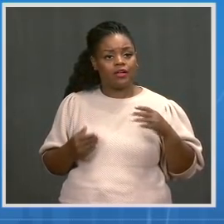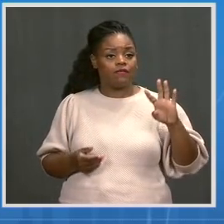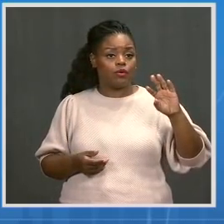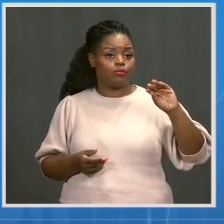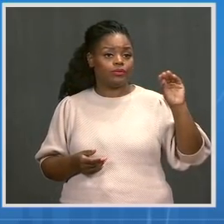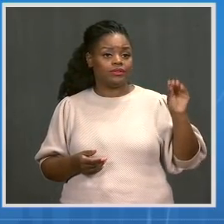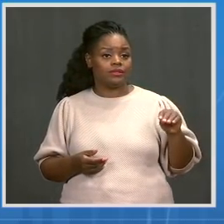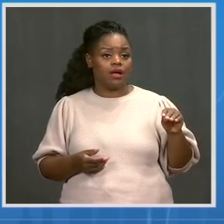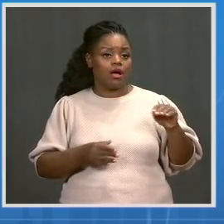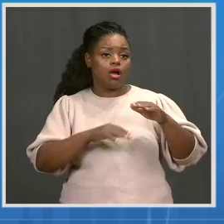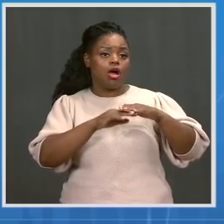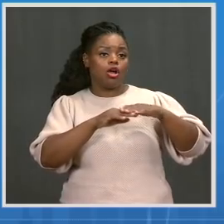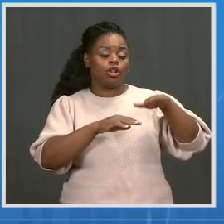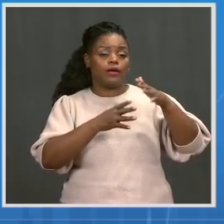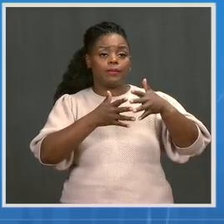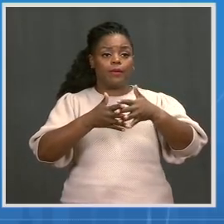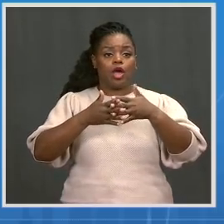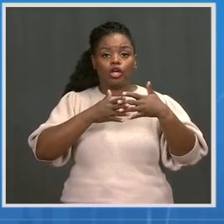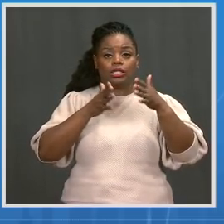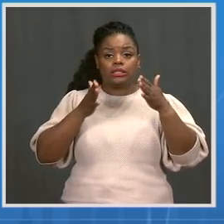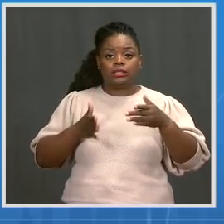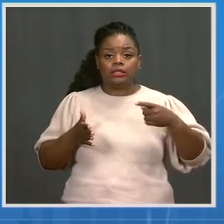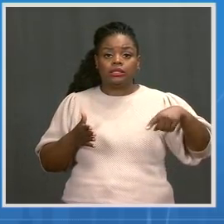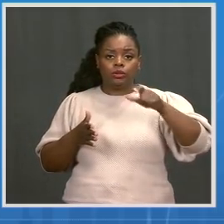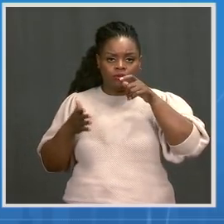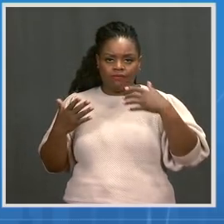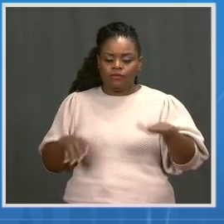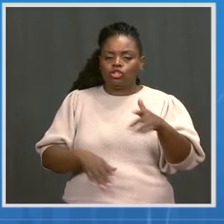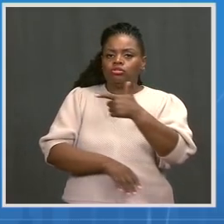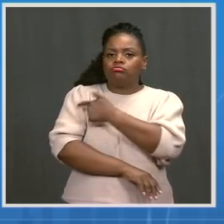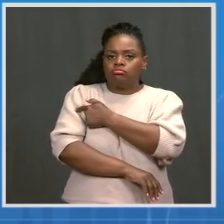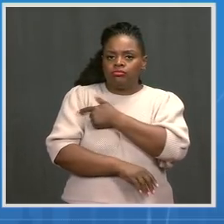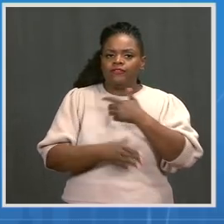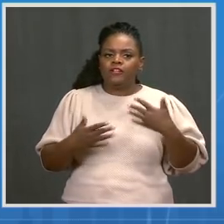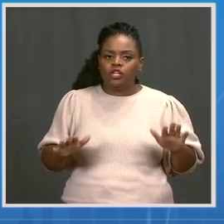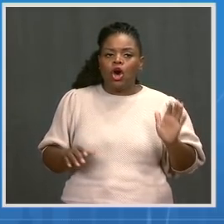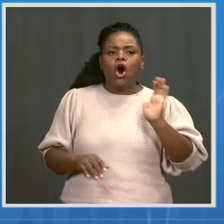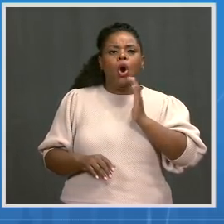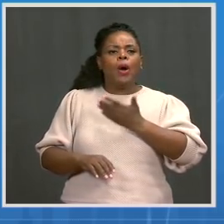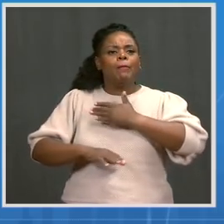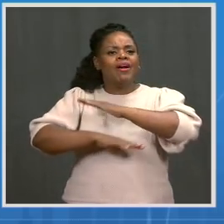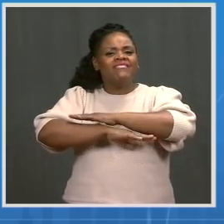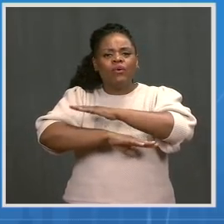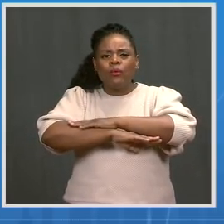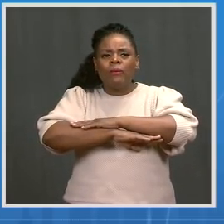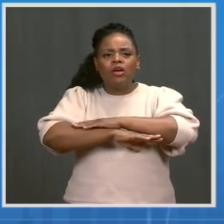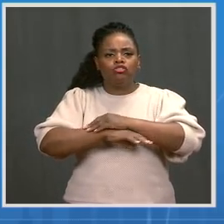fully vaccinated, we have a very strong platform to build off of. And we're going to continue to vaccinate millions